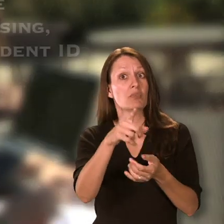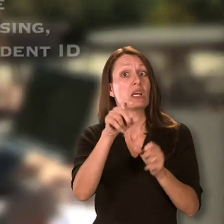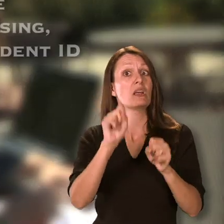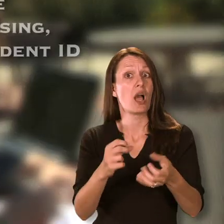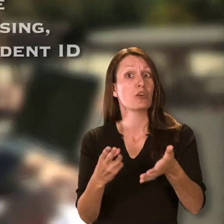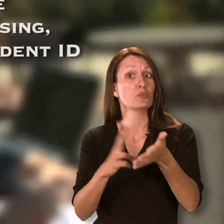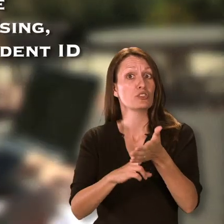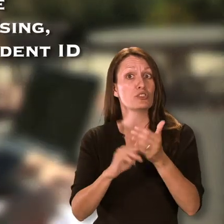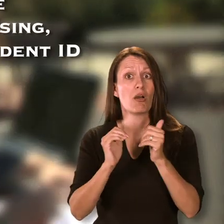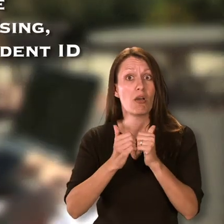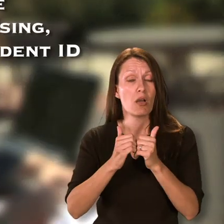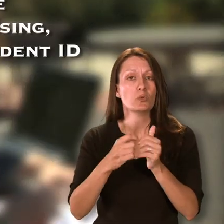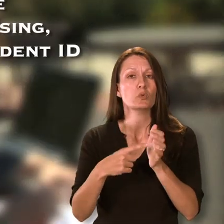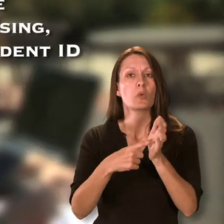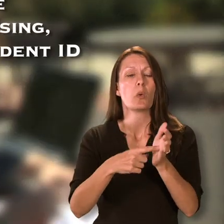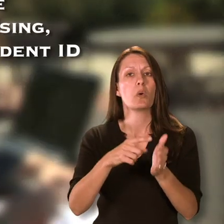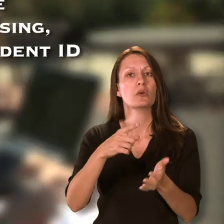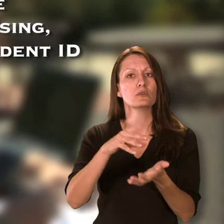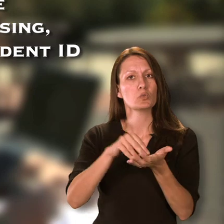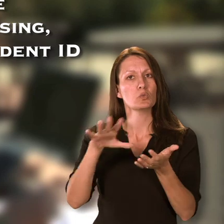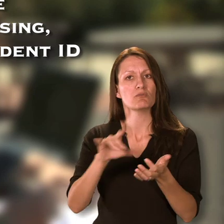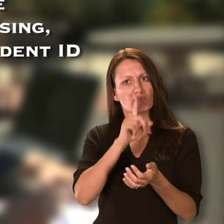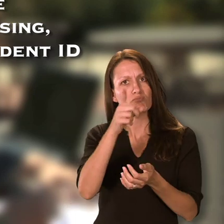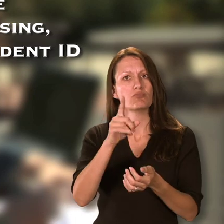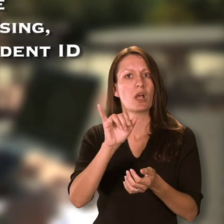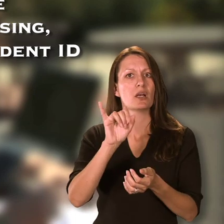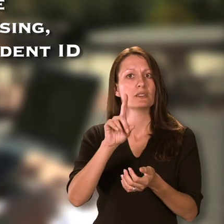you can register by showing a valid student ID card